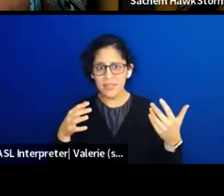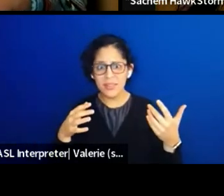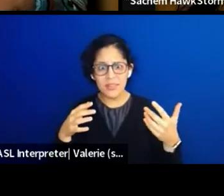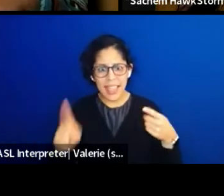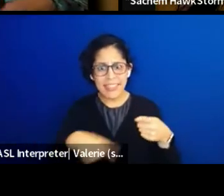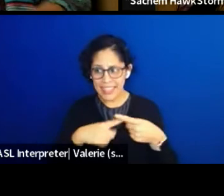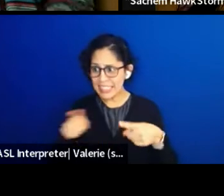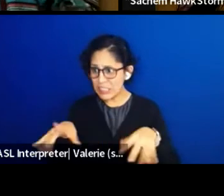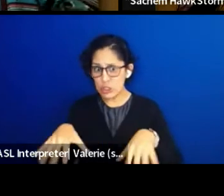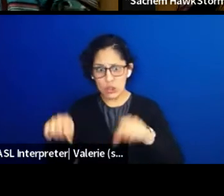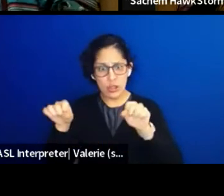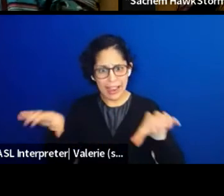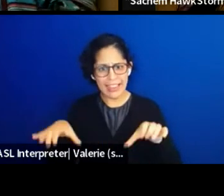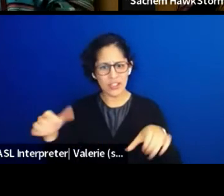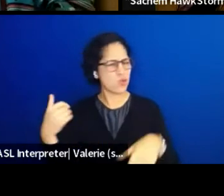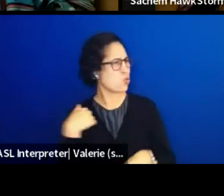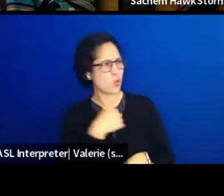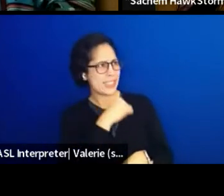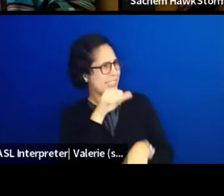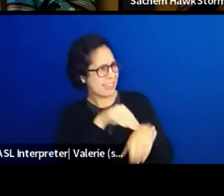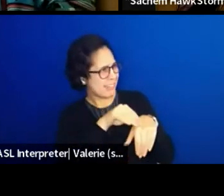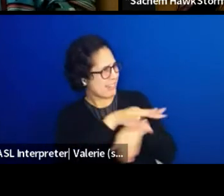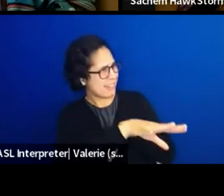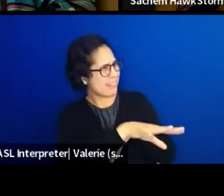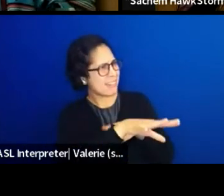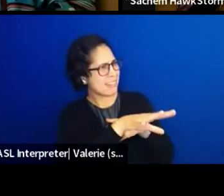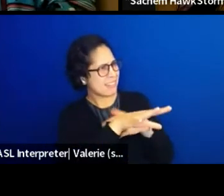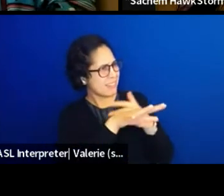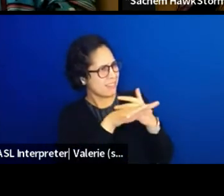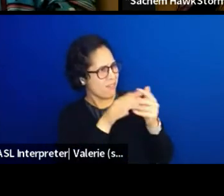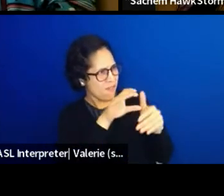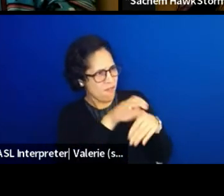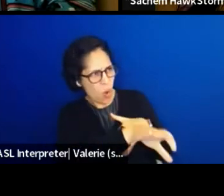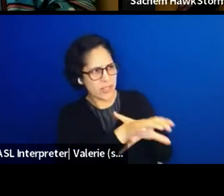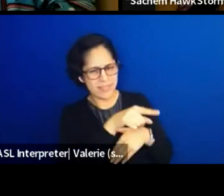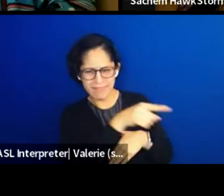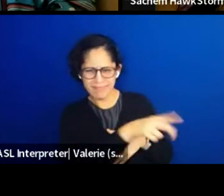We didn't do that. And that's my biggest thing to sell everybody. That's the secret right there,